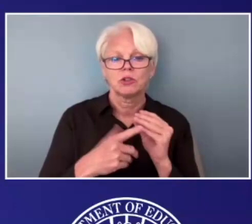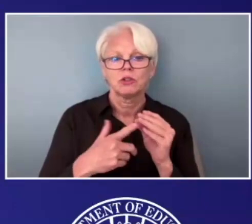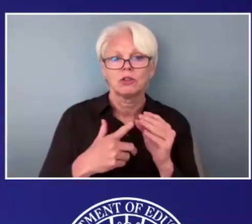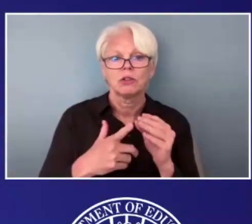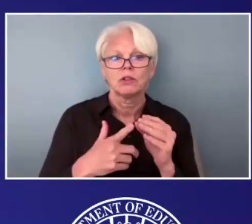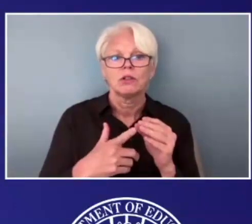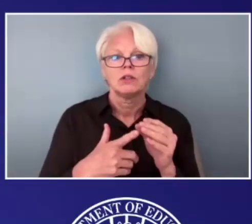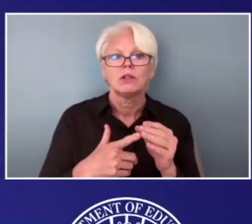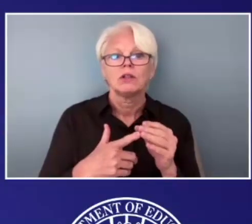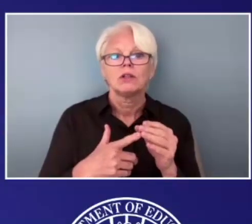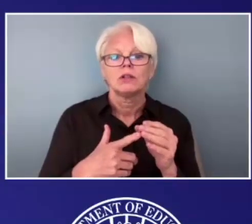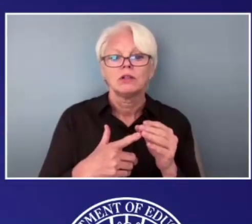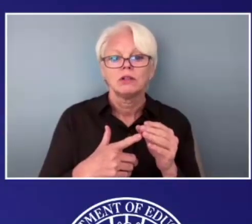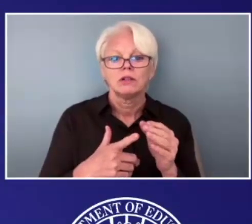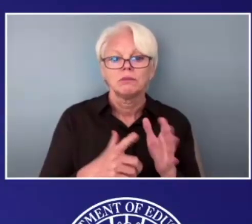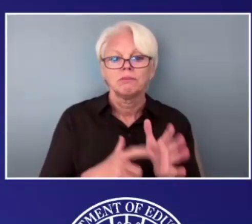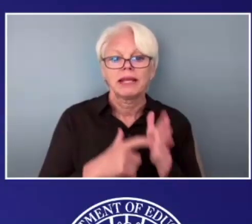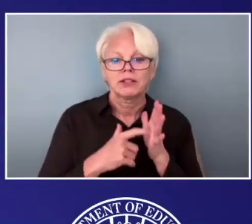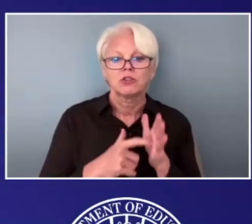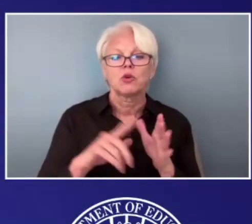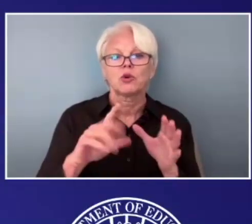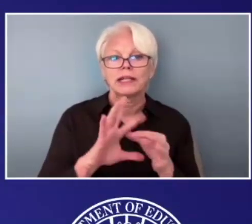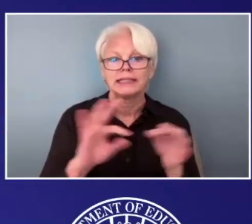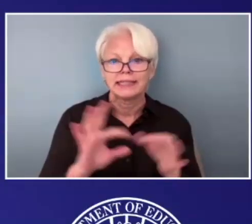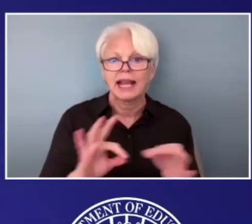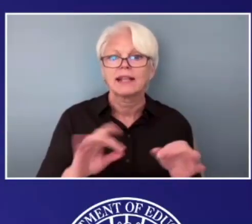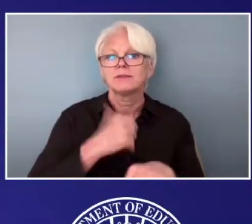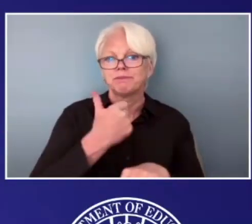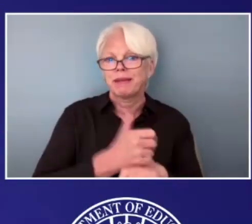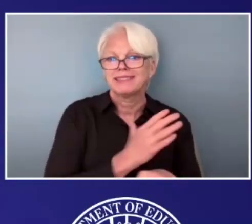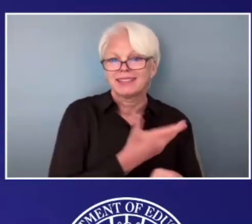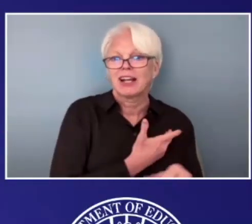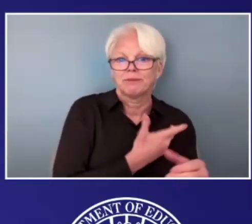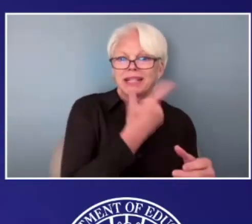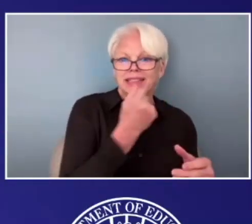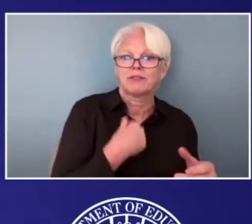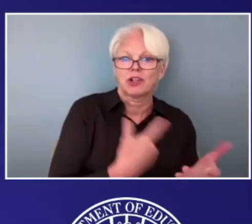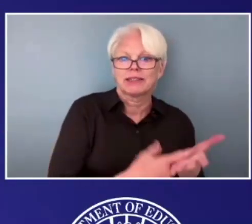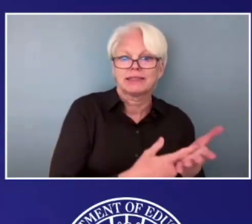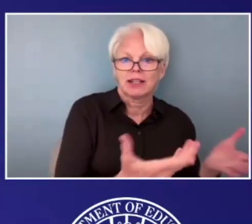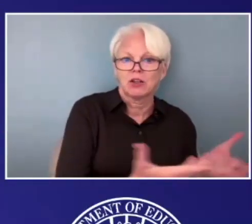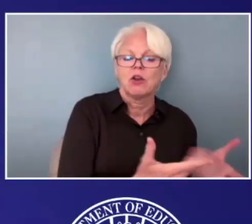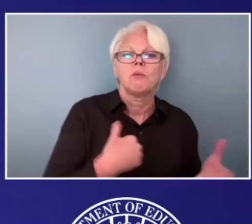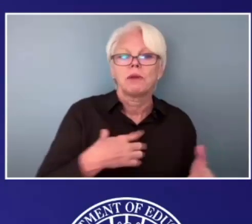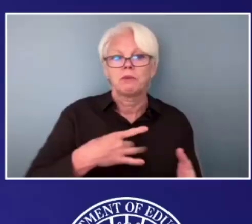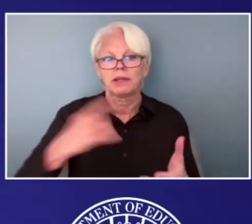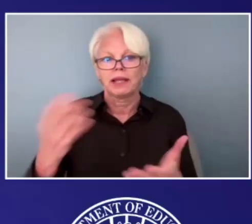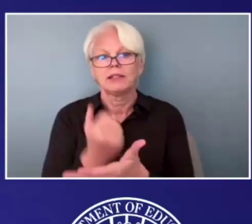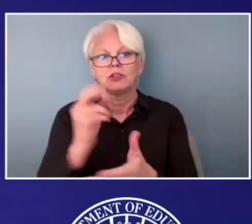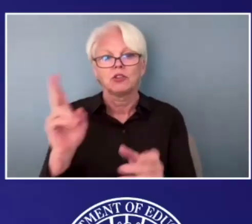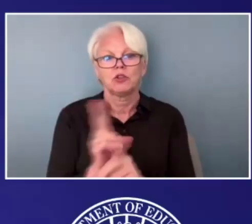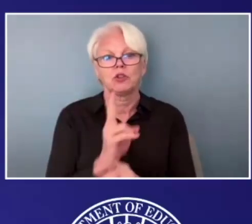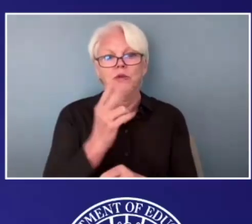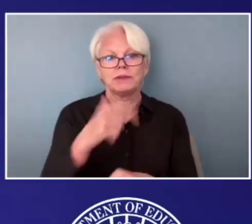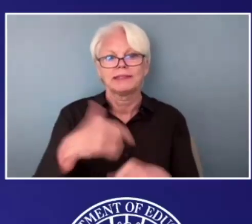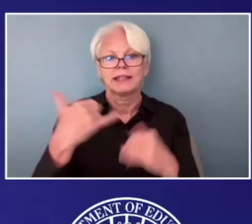based on the discussions here, we would really like to use the time now instead of continuing --